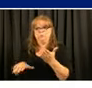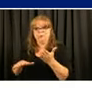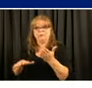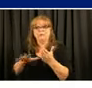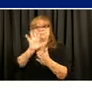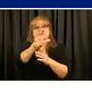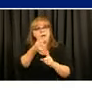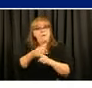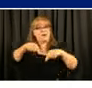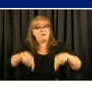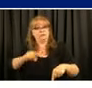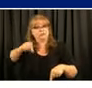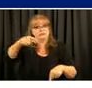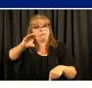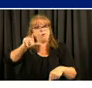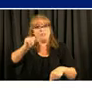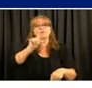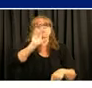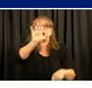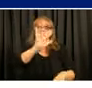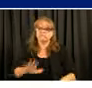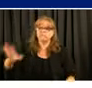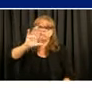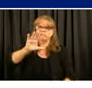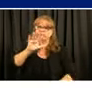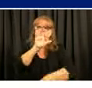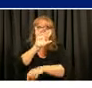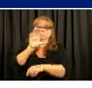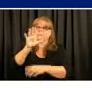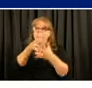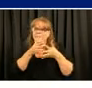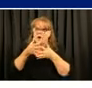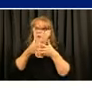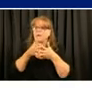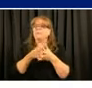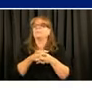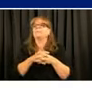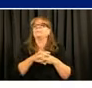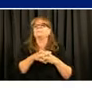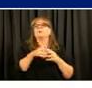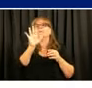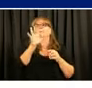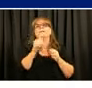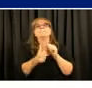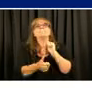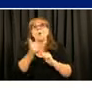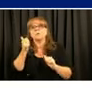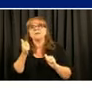we've seen a substantial increase with the greatest increase really occurring among our younger college students so college freshman and sophomores